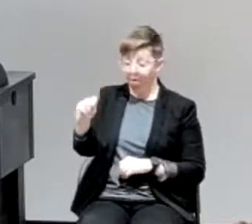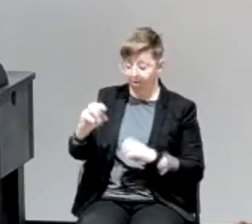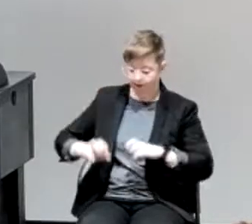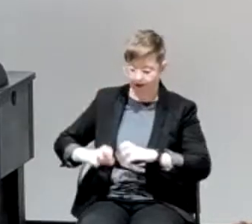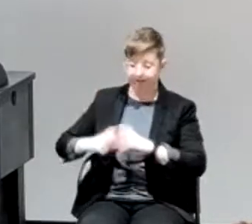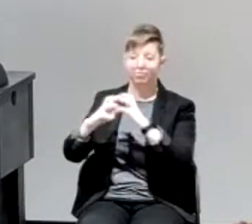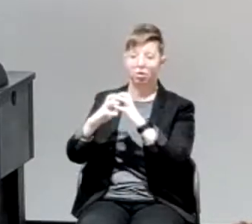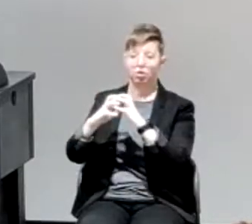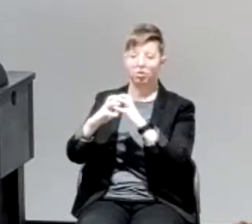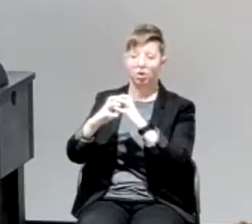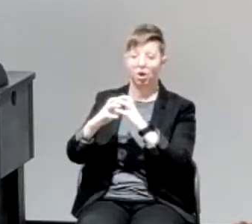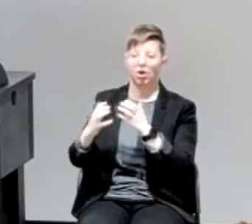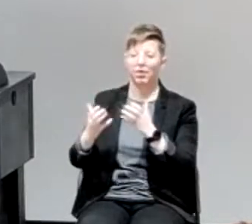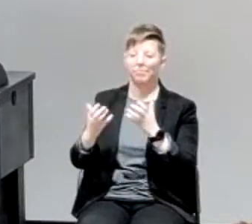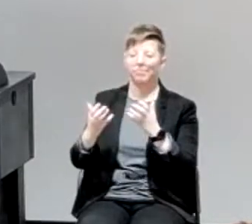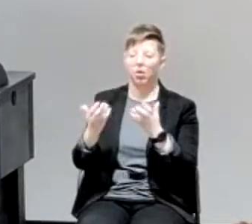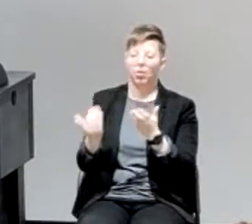Individual people, right? And so the markets have emerged.